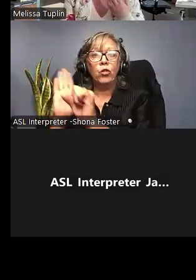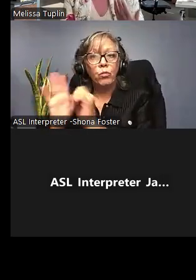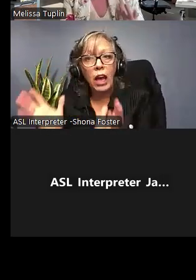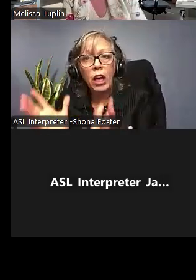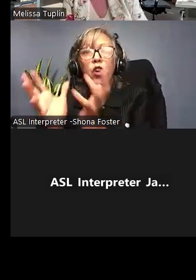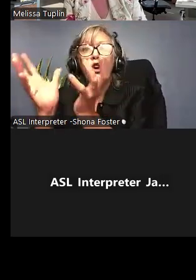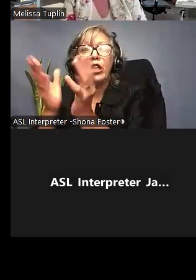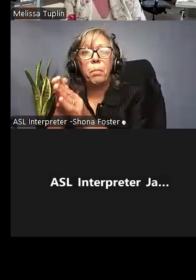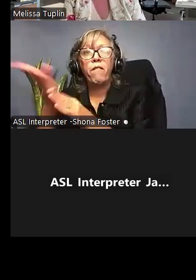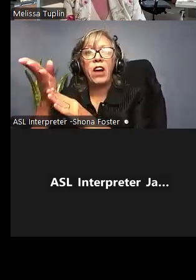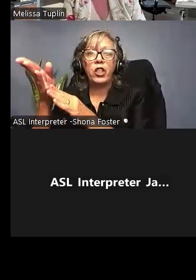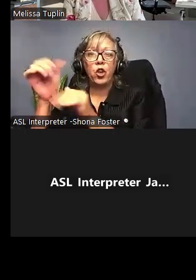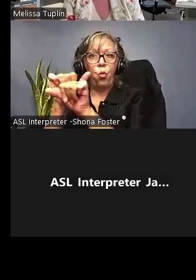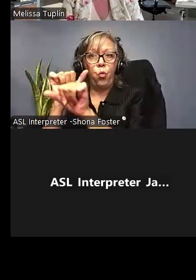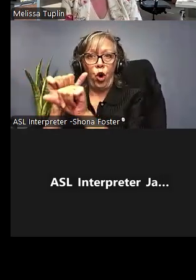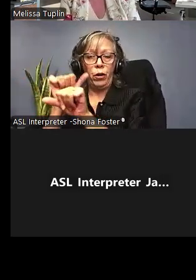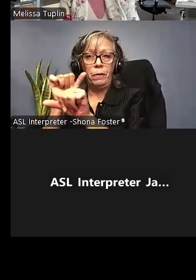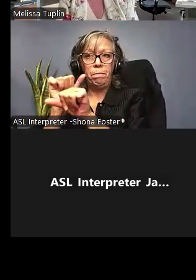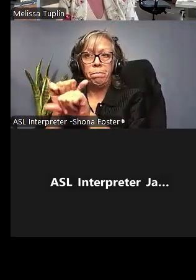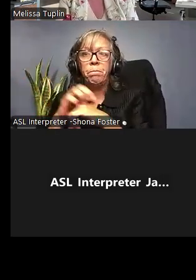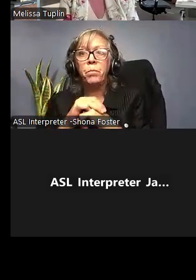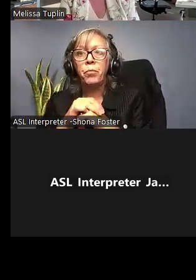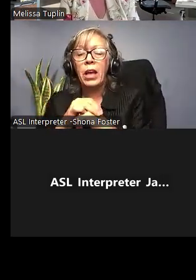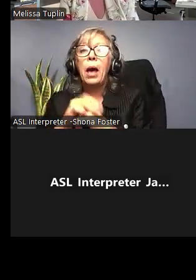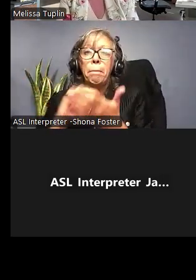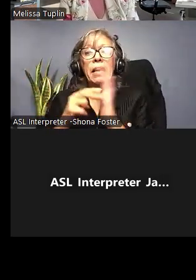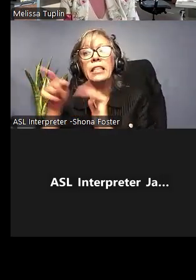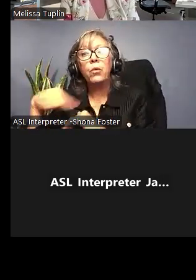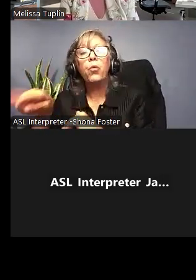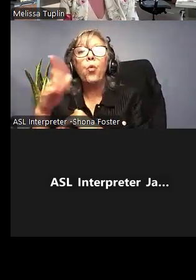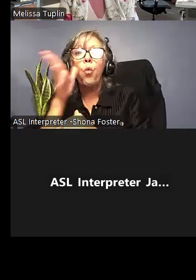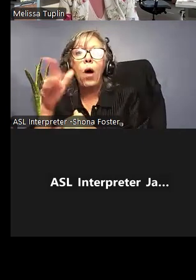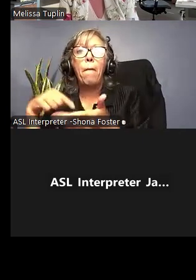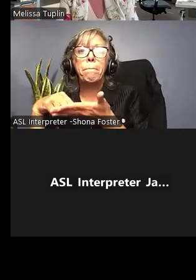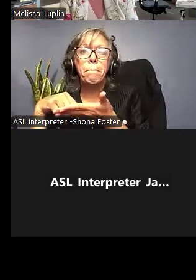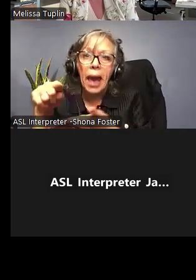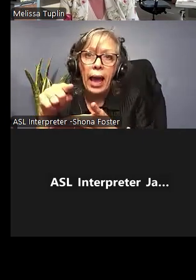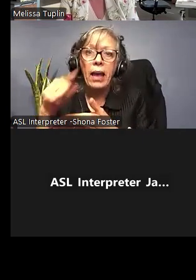that expectation of appropriate compensation that raises the quality of life for professional